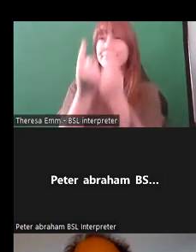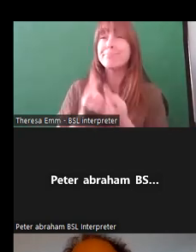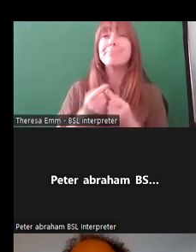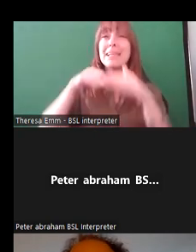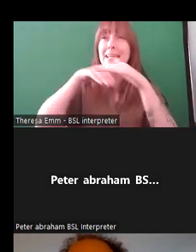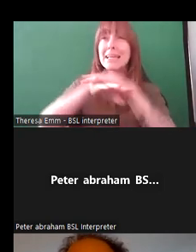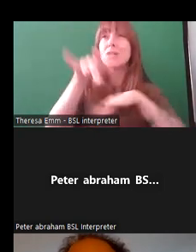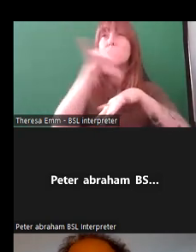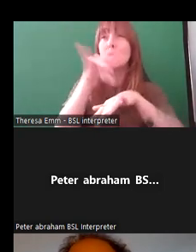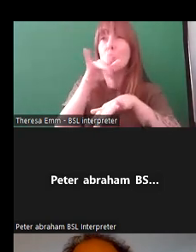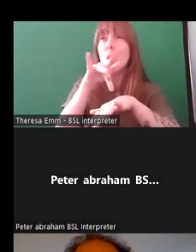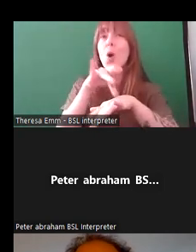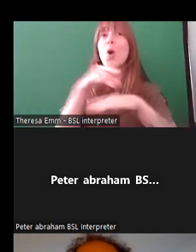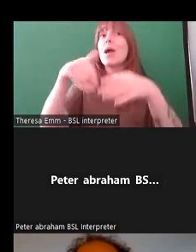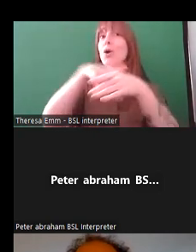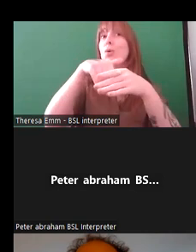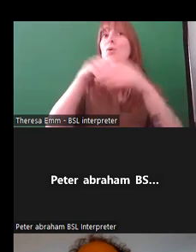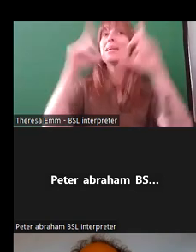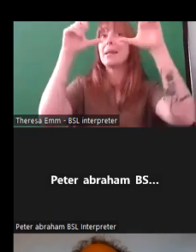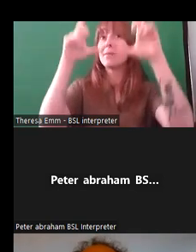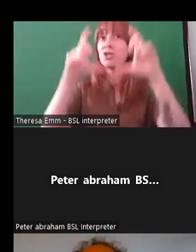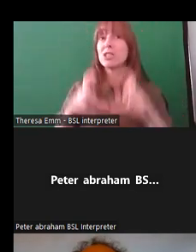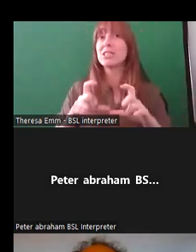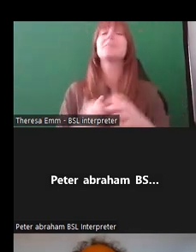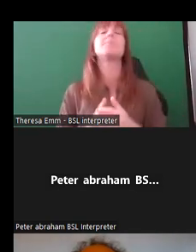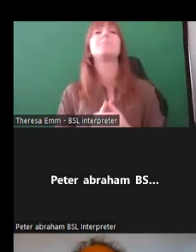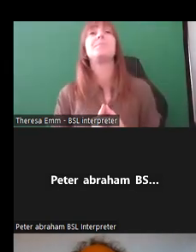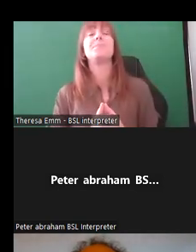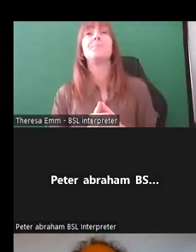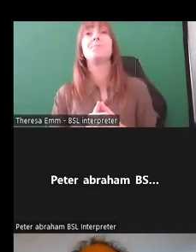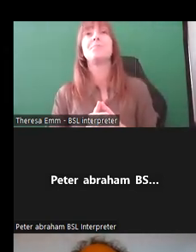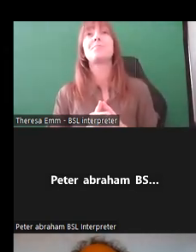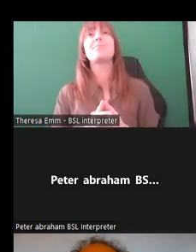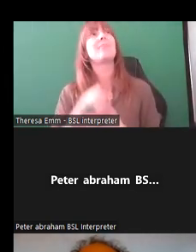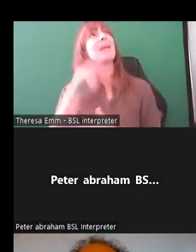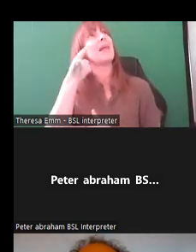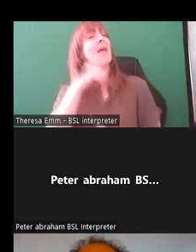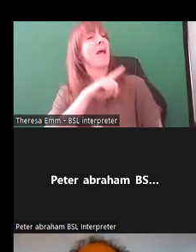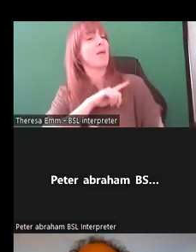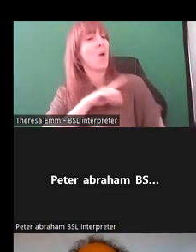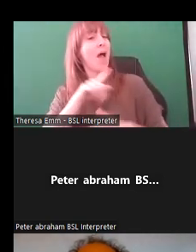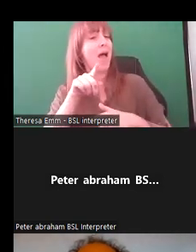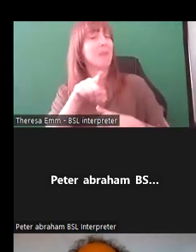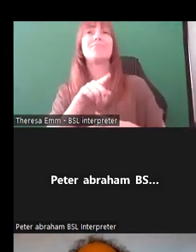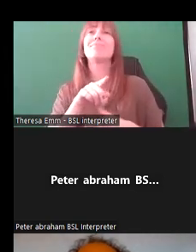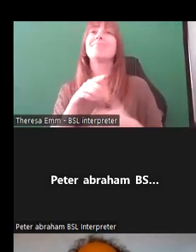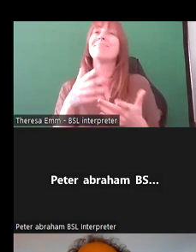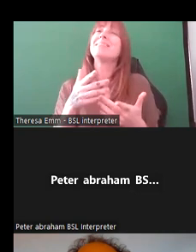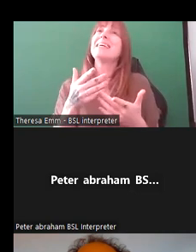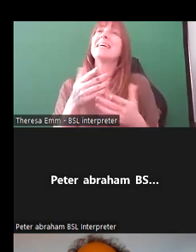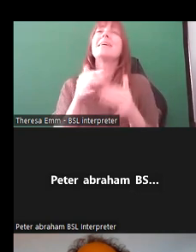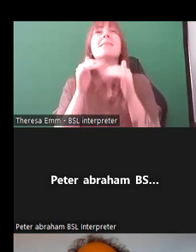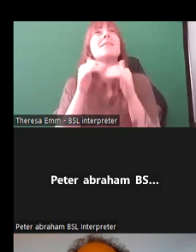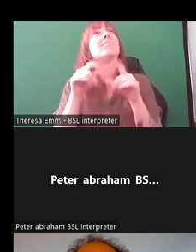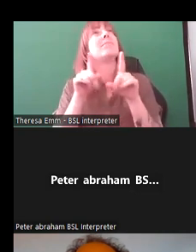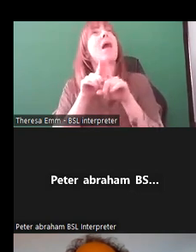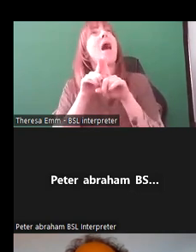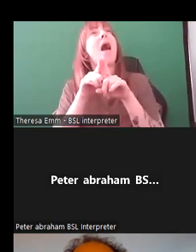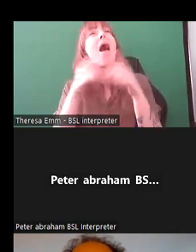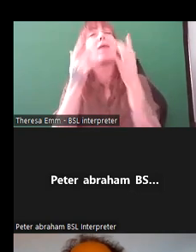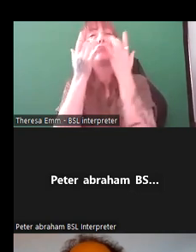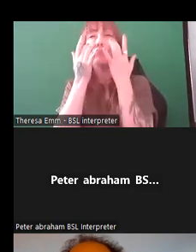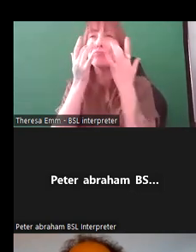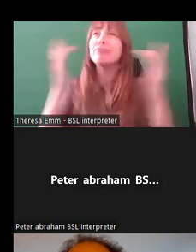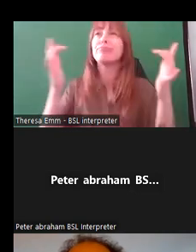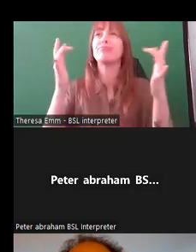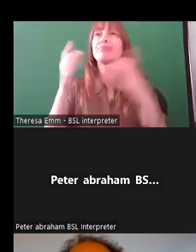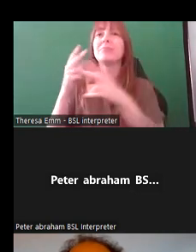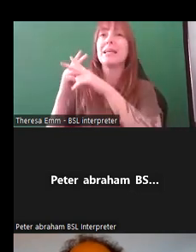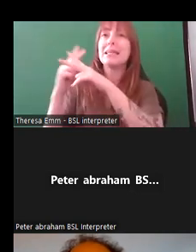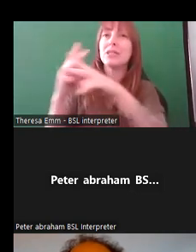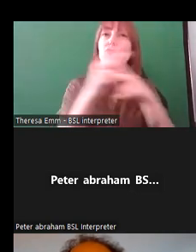that's including images. I think that is kind of a testament of the curatorial approach taken